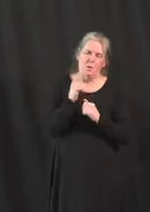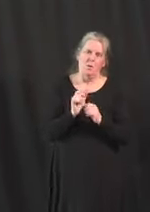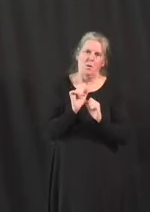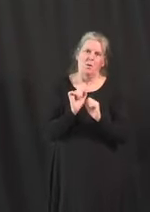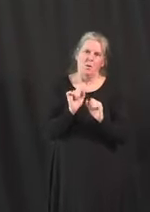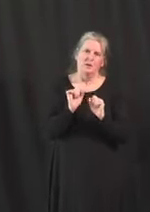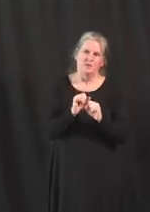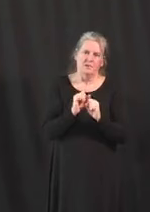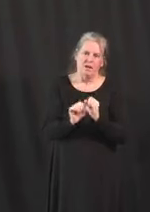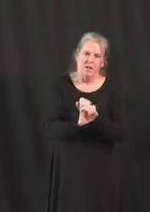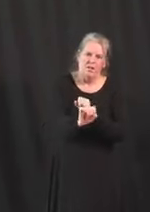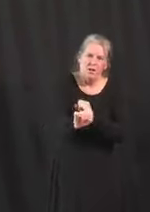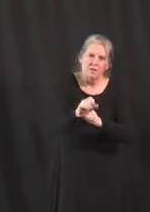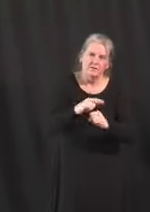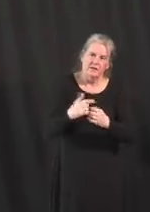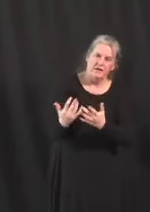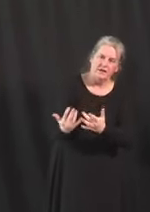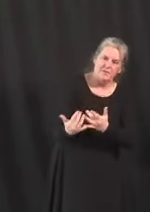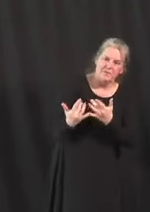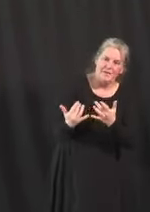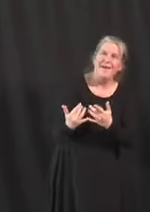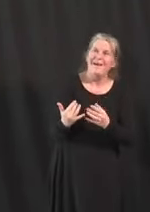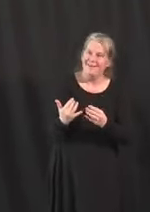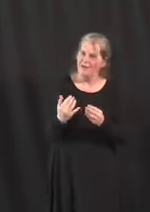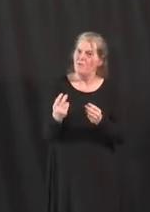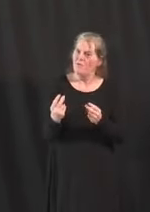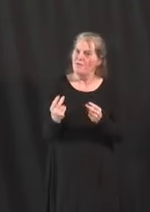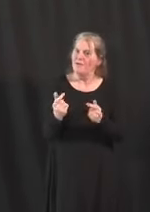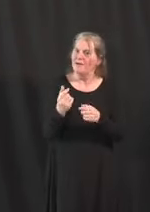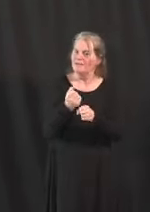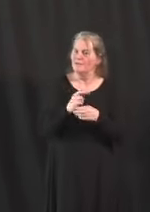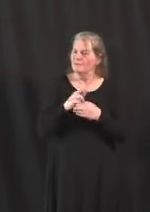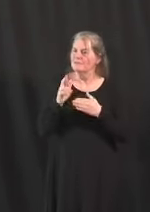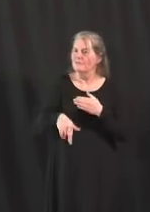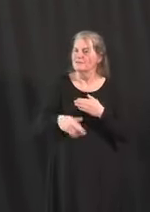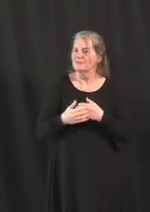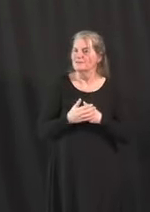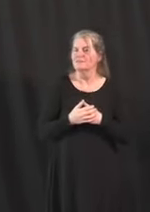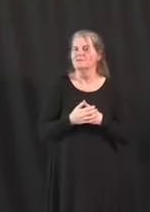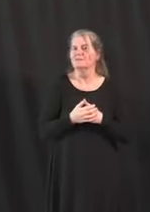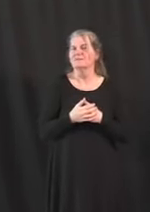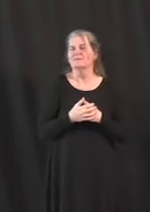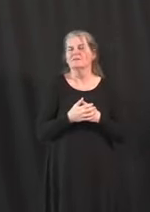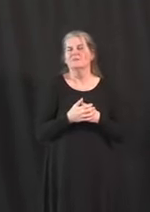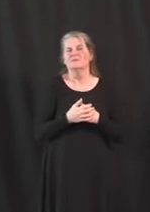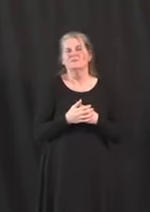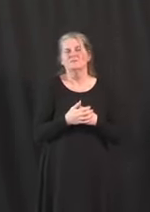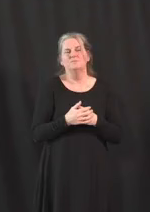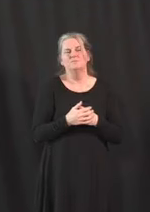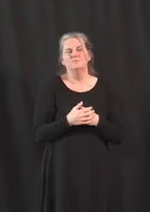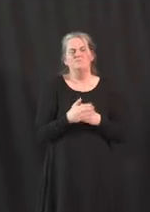OF PENDING RESULTS MEANING OUR TURNAROUND AND PROCESSING TIMES ARE ACTUALLY DOING WELL. OKAY. AND JUST A FOLLOWUP HERE,